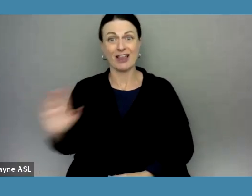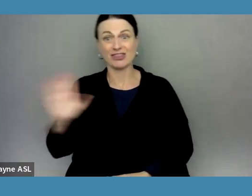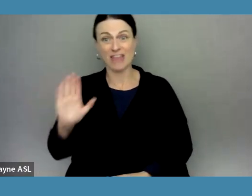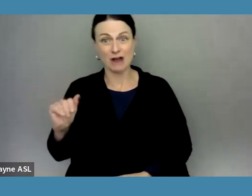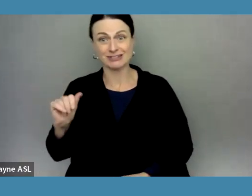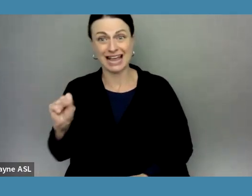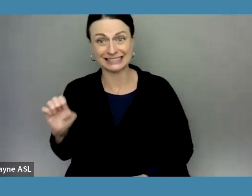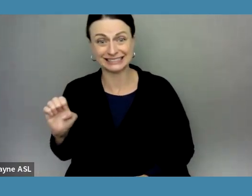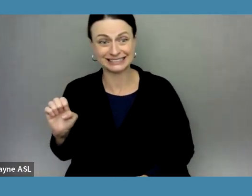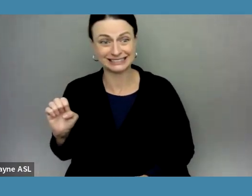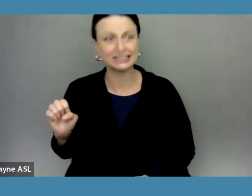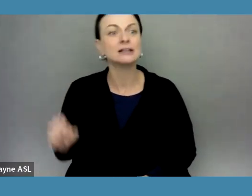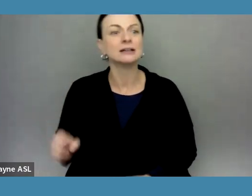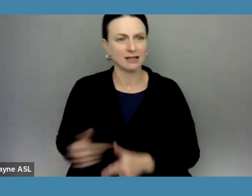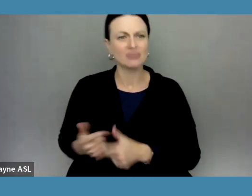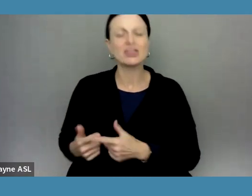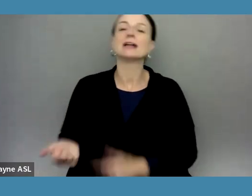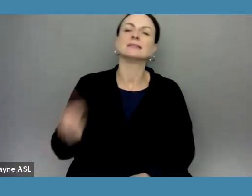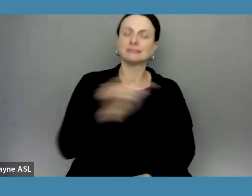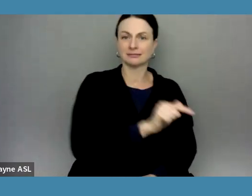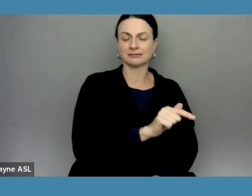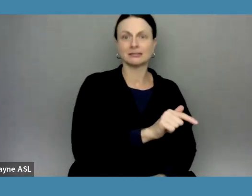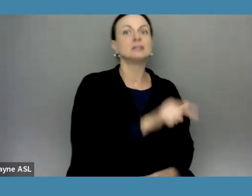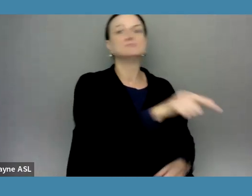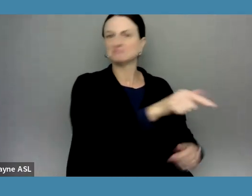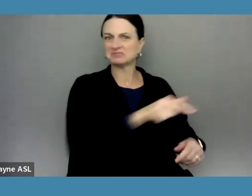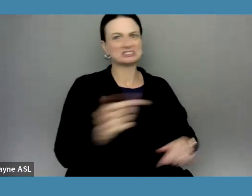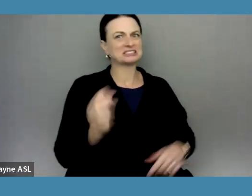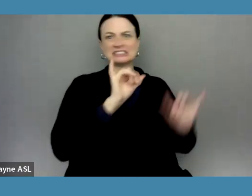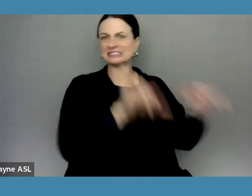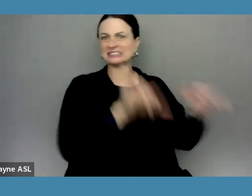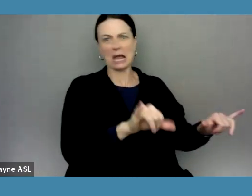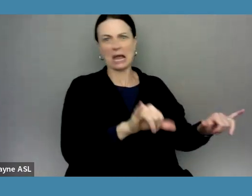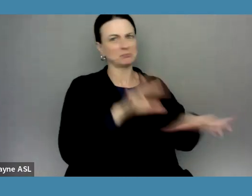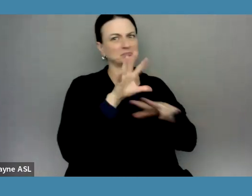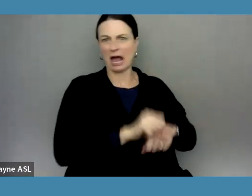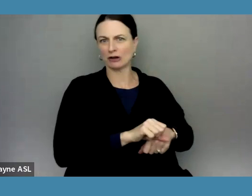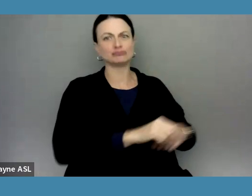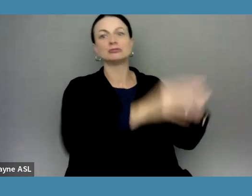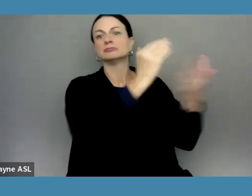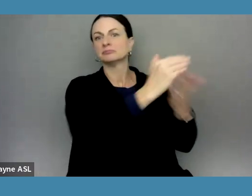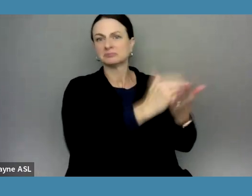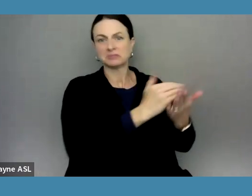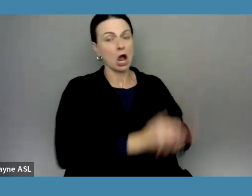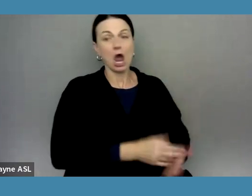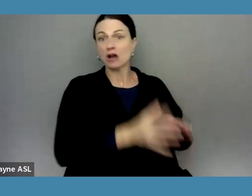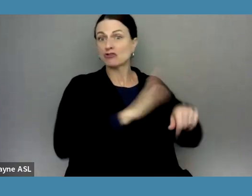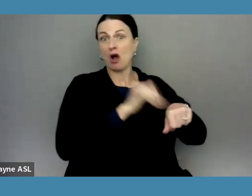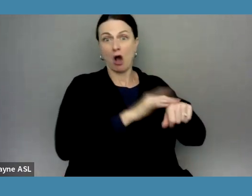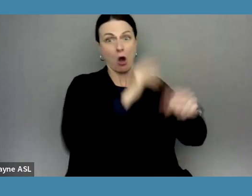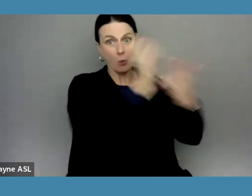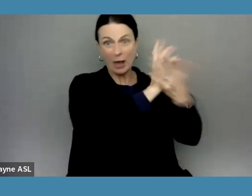So you'll be able to then call any witnesses you want to call that help prove your case.